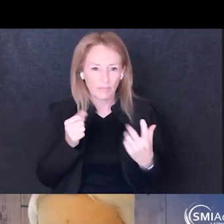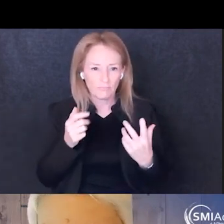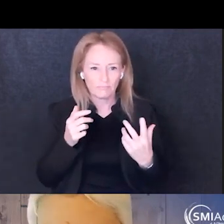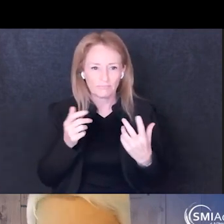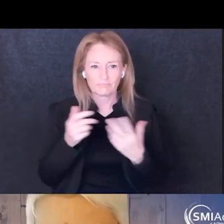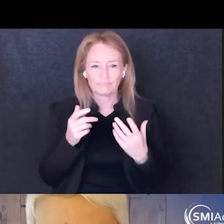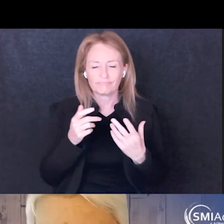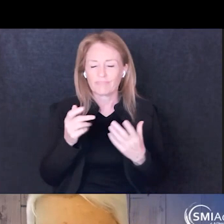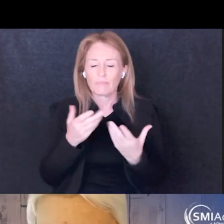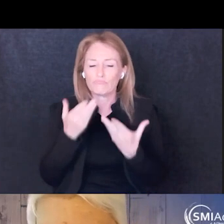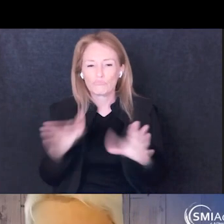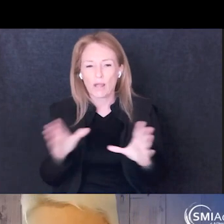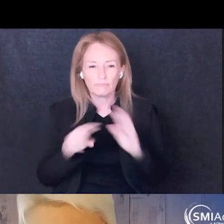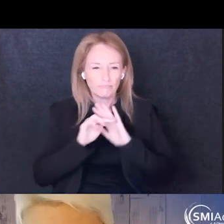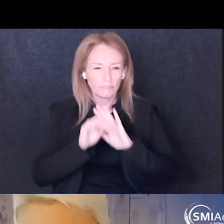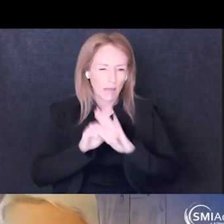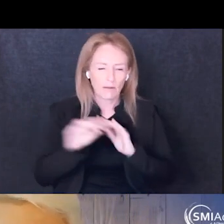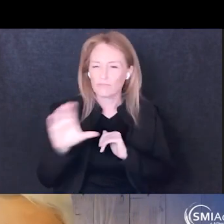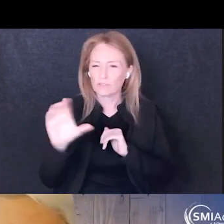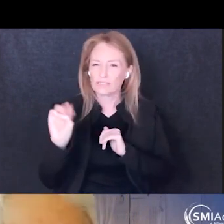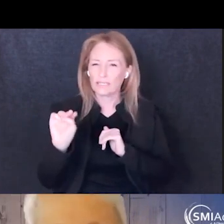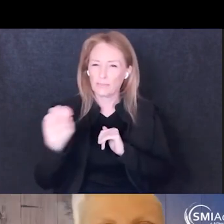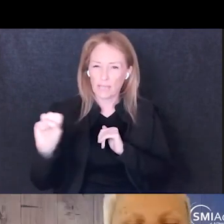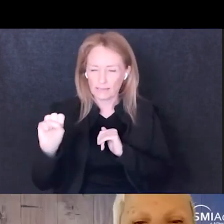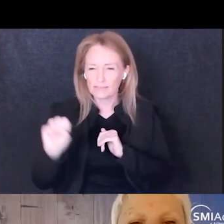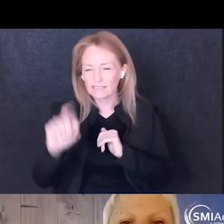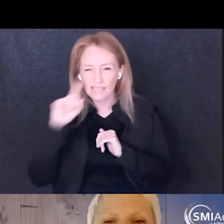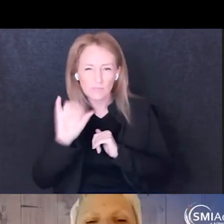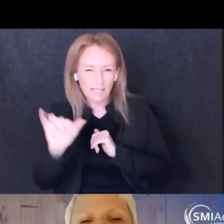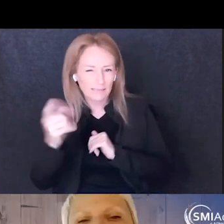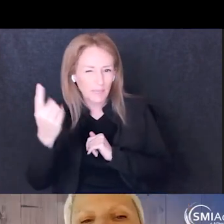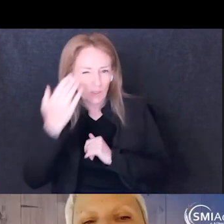THAT SOUND LIKES A MODEL THAT YOU KNOW ABOUT.